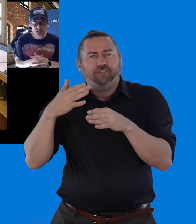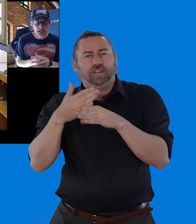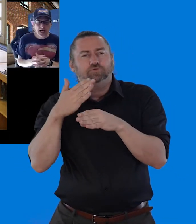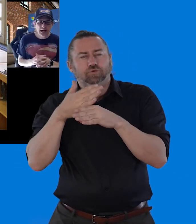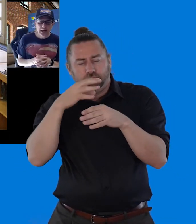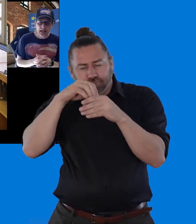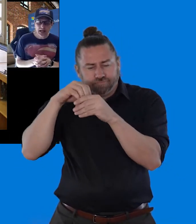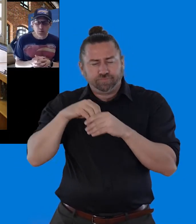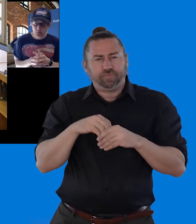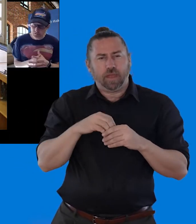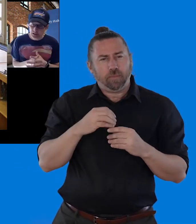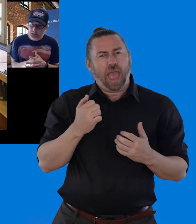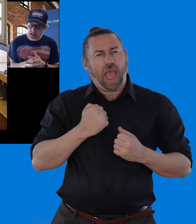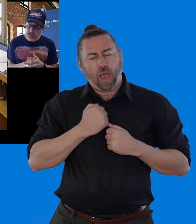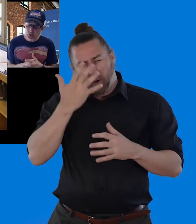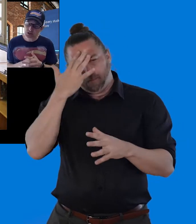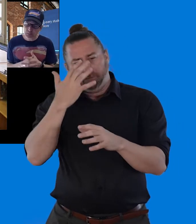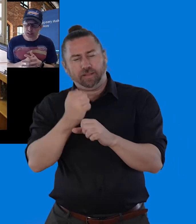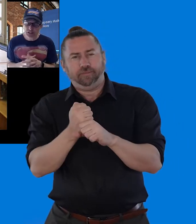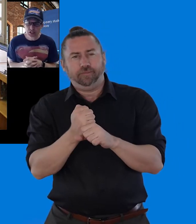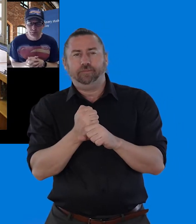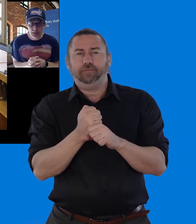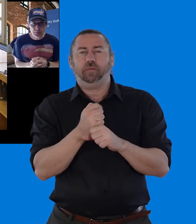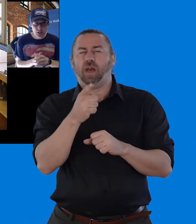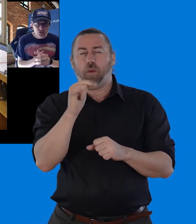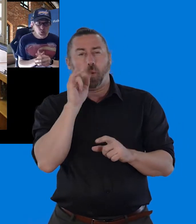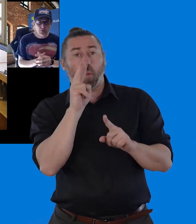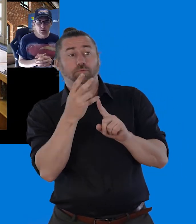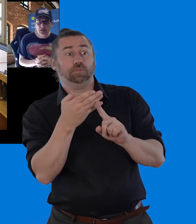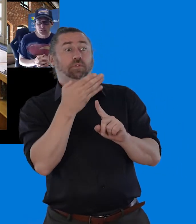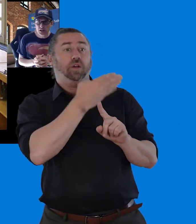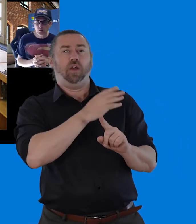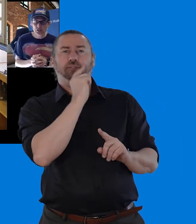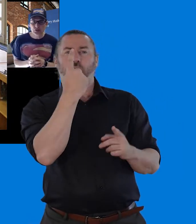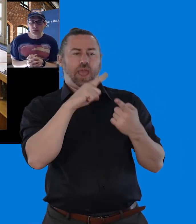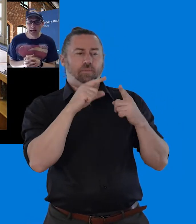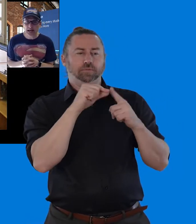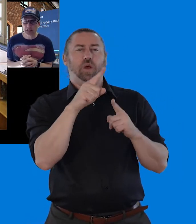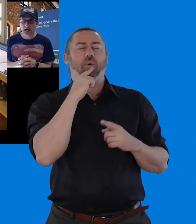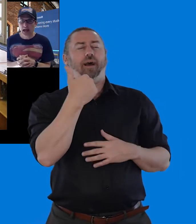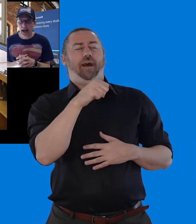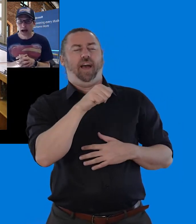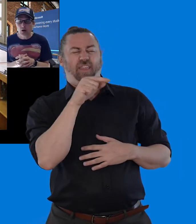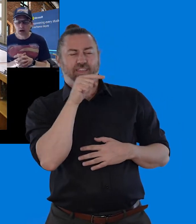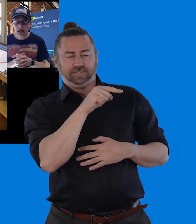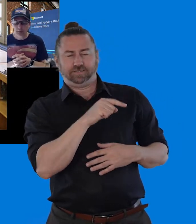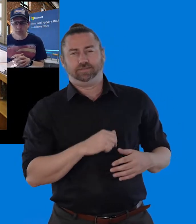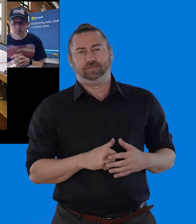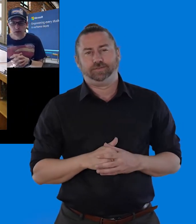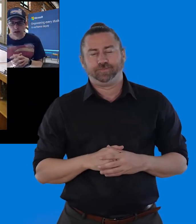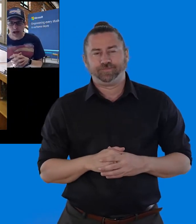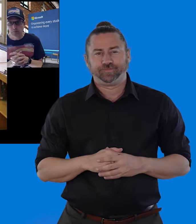I should say, in our previous episodes. So, please jump in. But I do wanna remind you that we do take out our